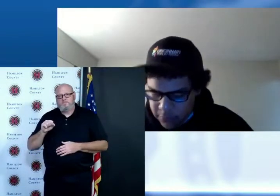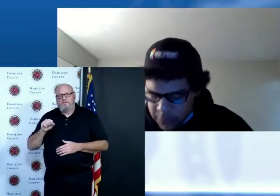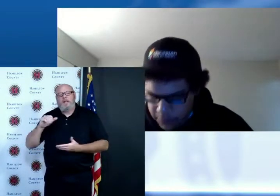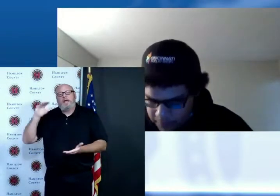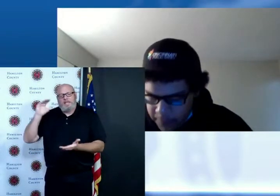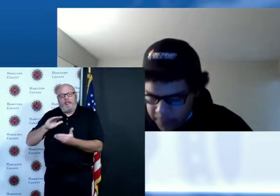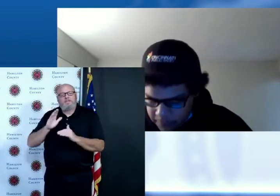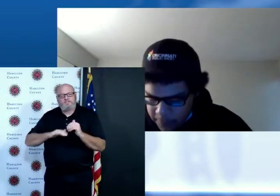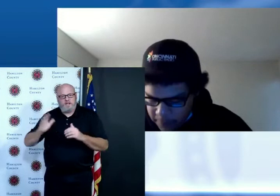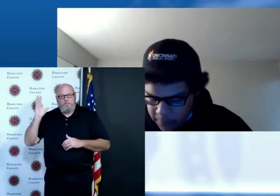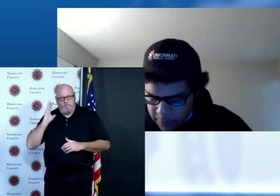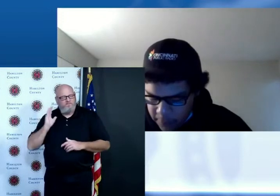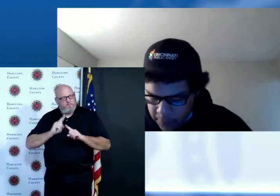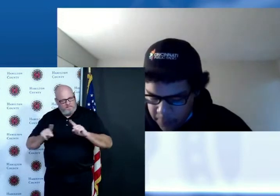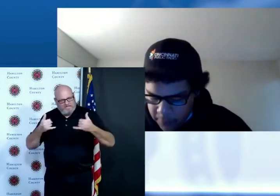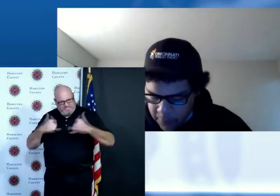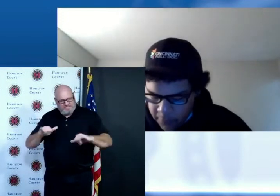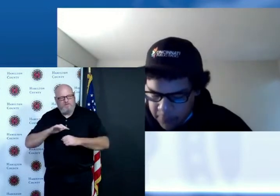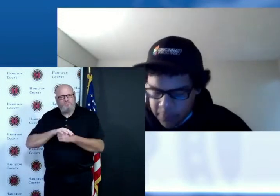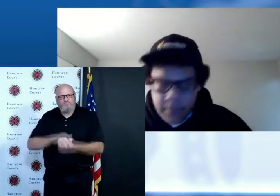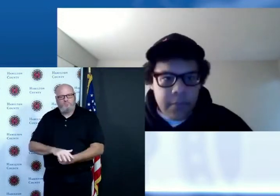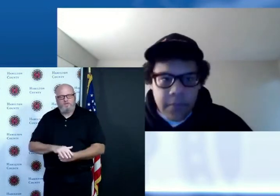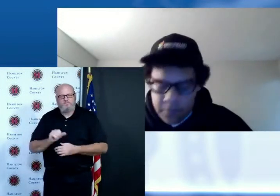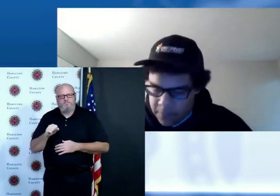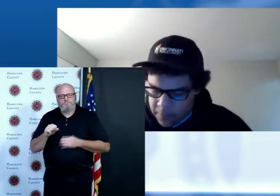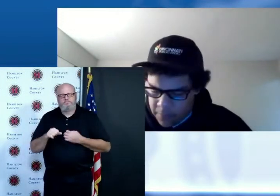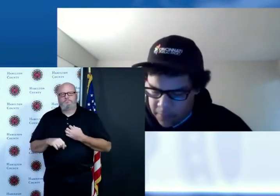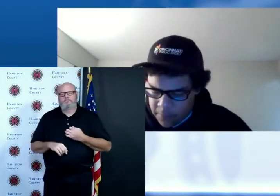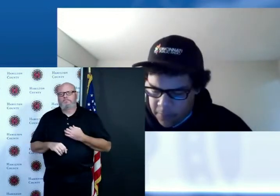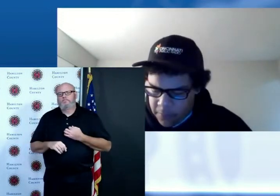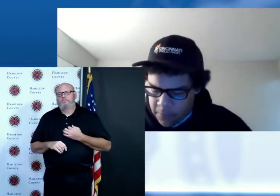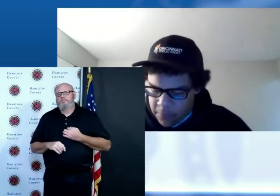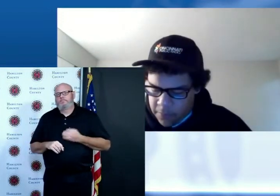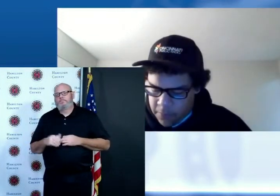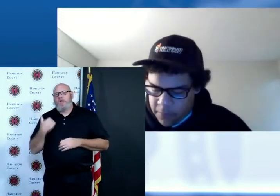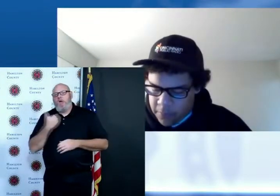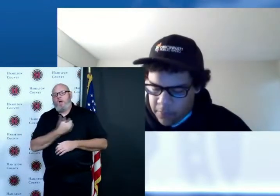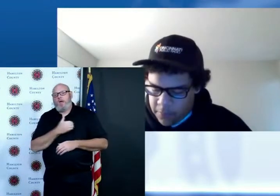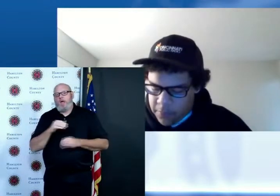we are in many respects about half as high and half as full as we were one month ago